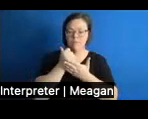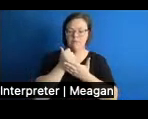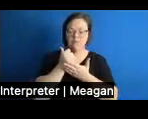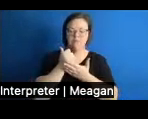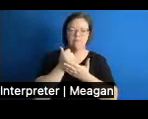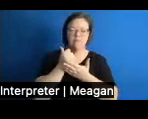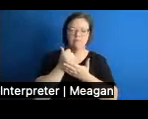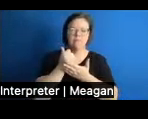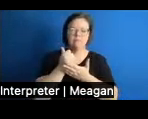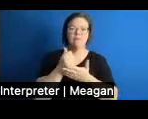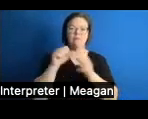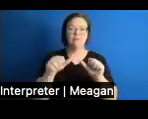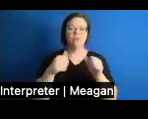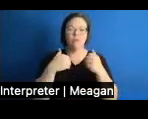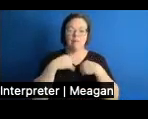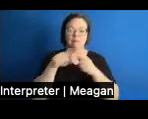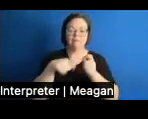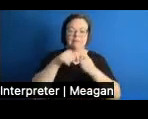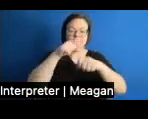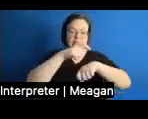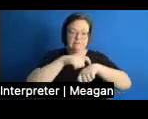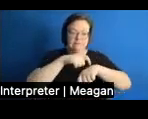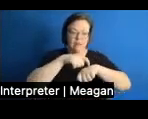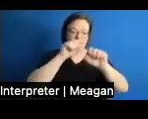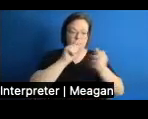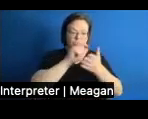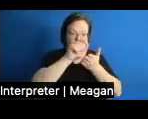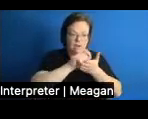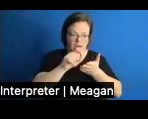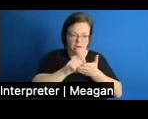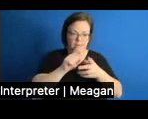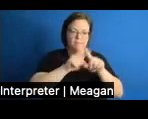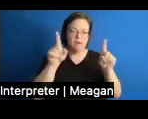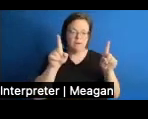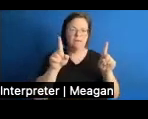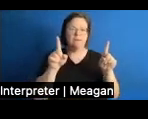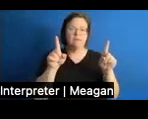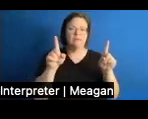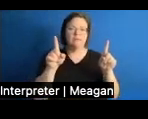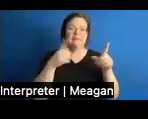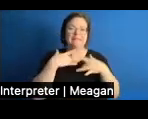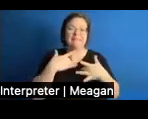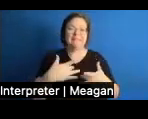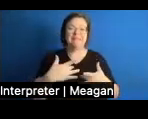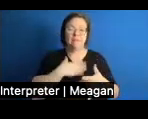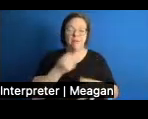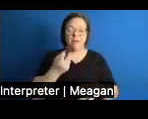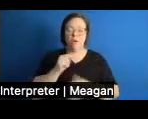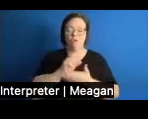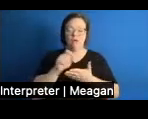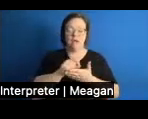have the defined space to write. But I usually in my own writing life, I'm writing like one or two